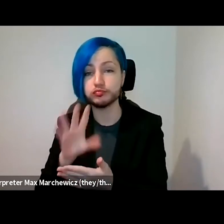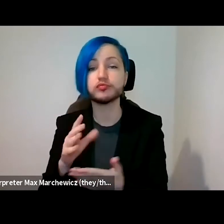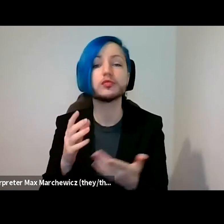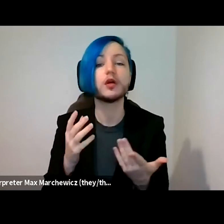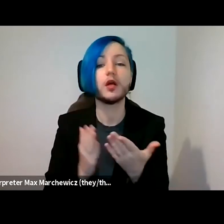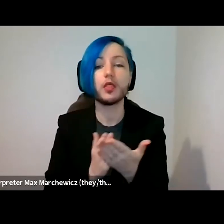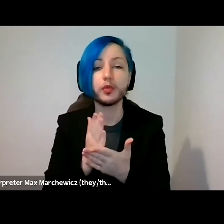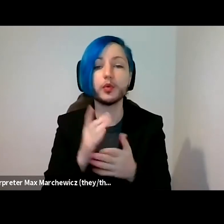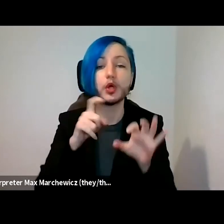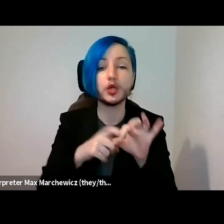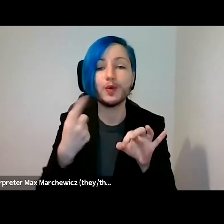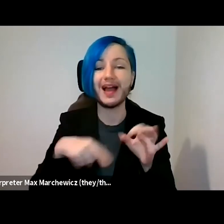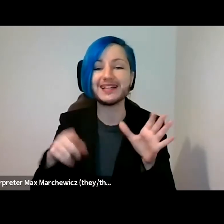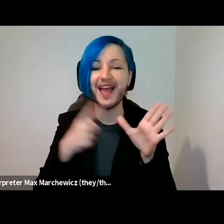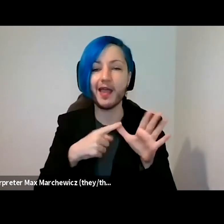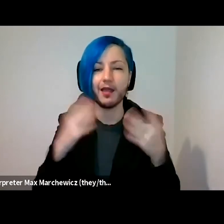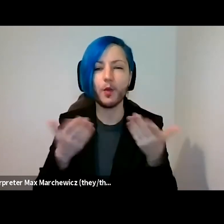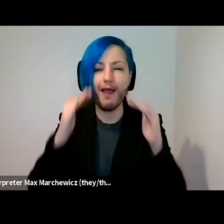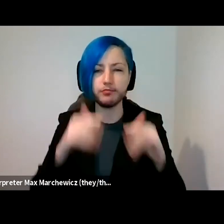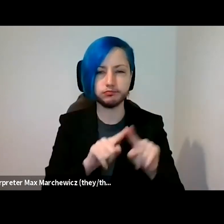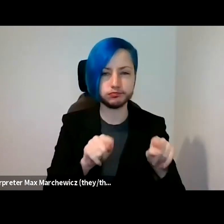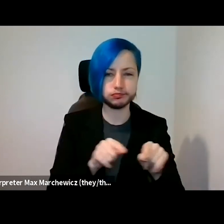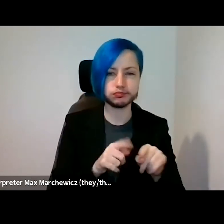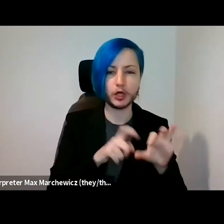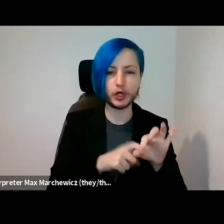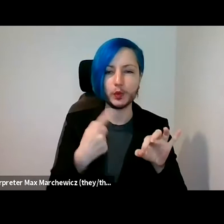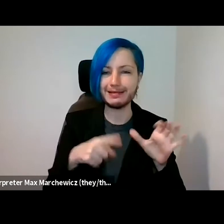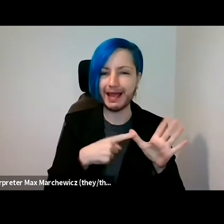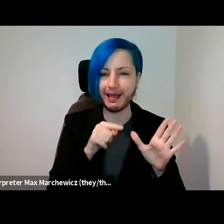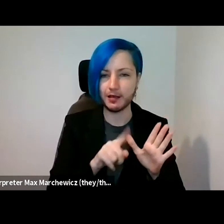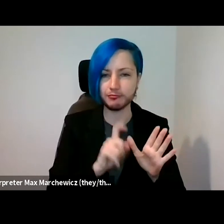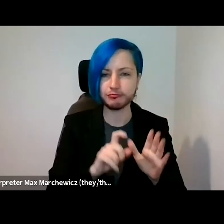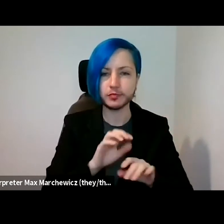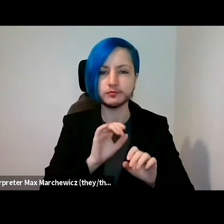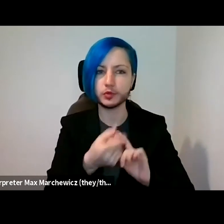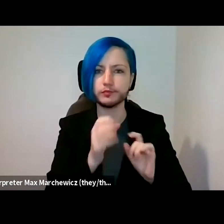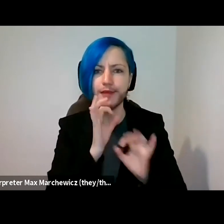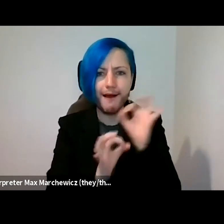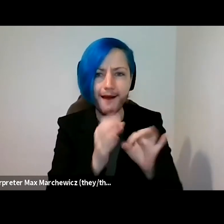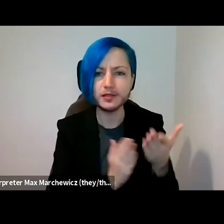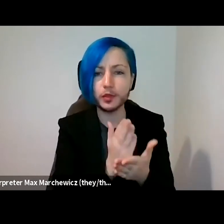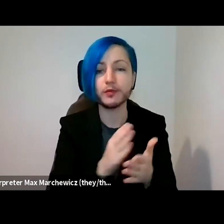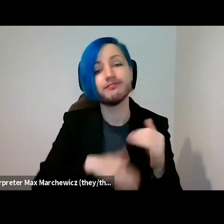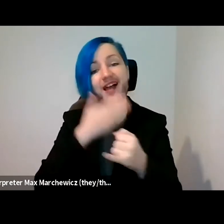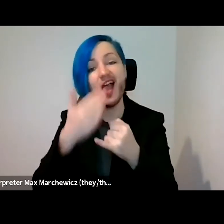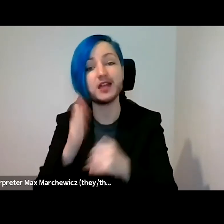located on the bar at the bottom of your screen. We shall address these at the end of Suchitra's presentation.